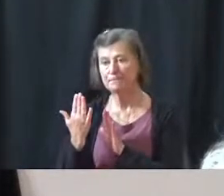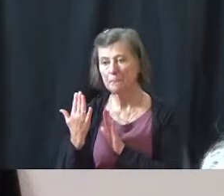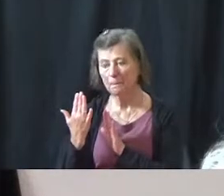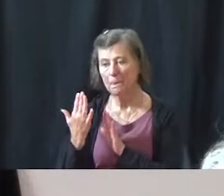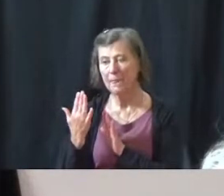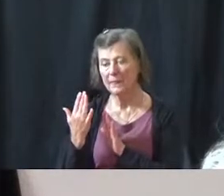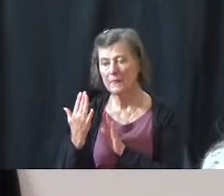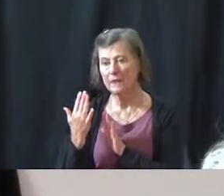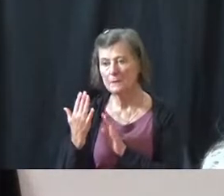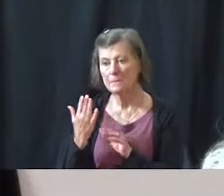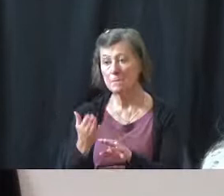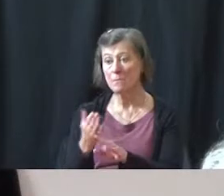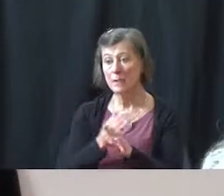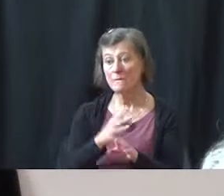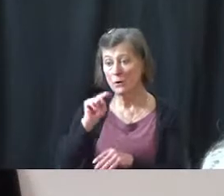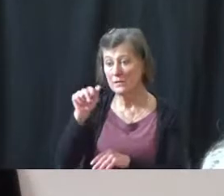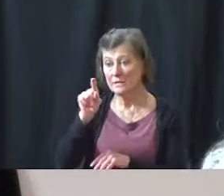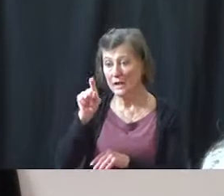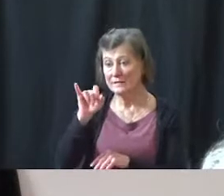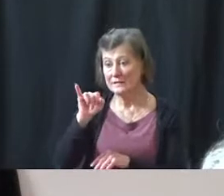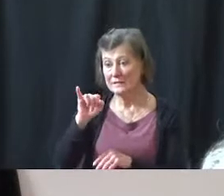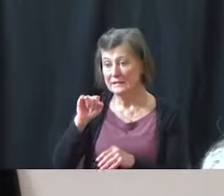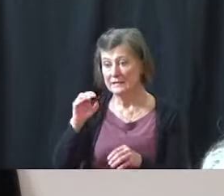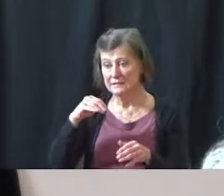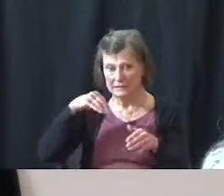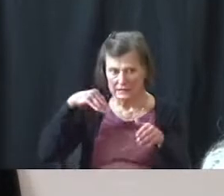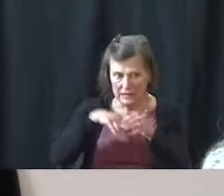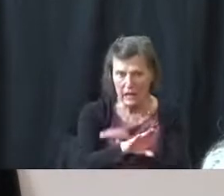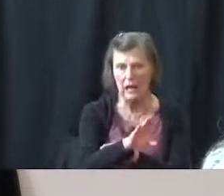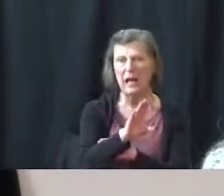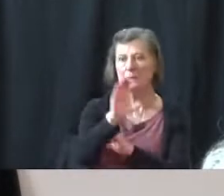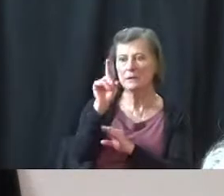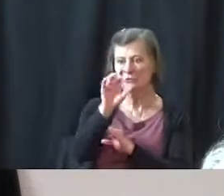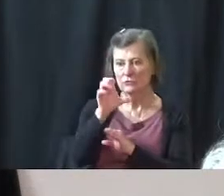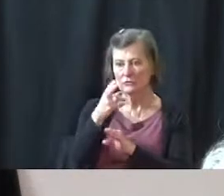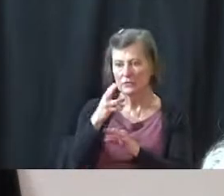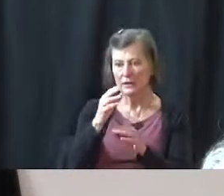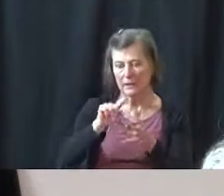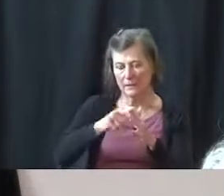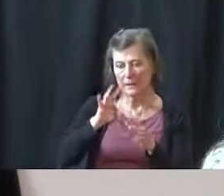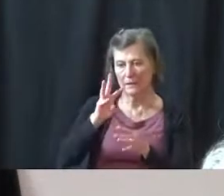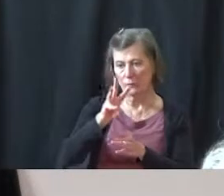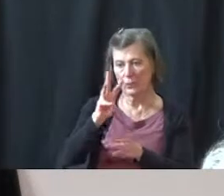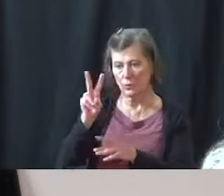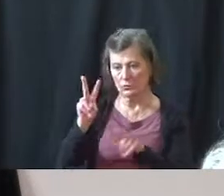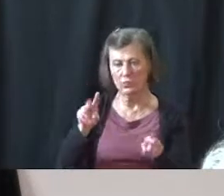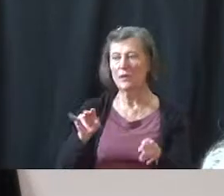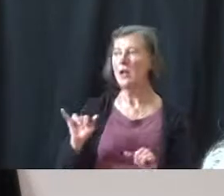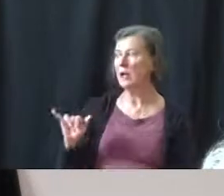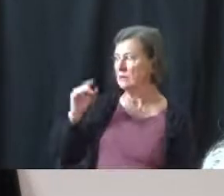Before the Nazis invaded Czechoslovakia, at the beginning of World War II, they saw it coming.